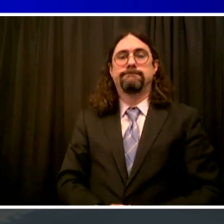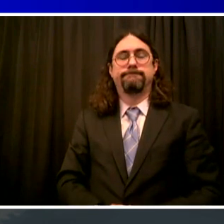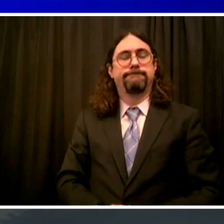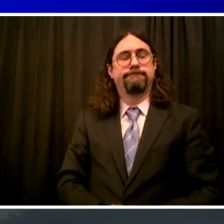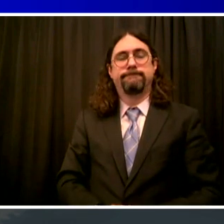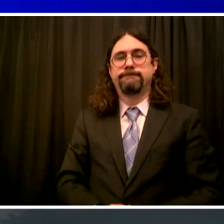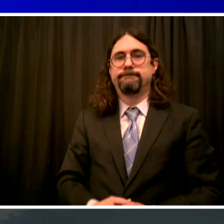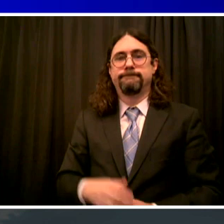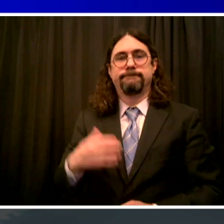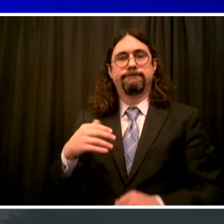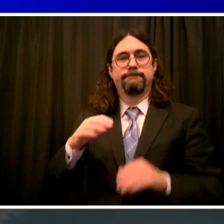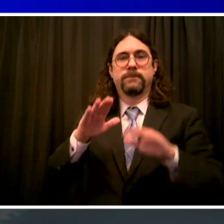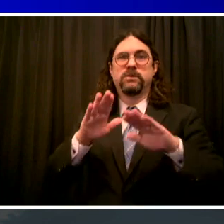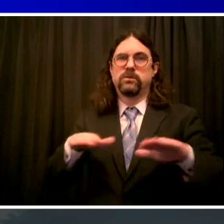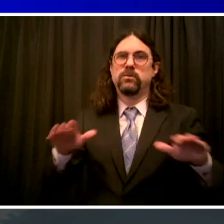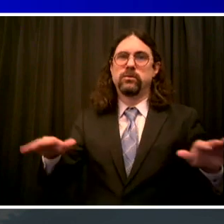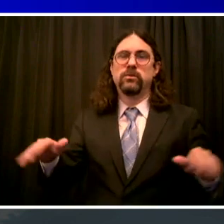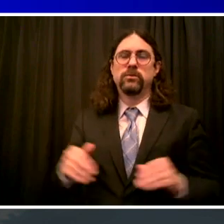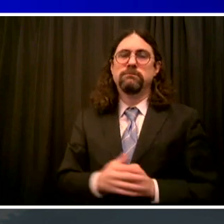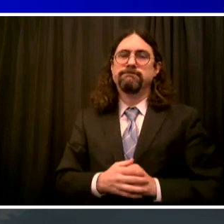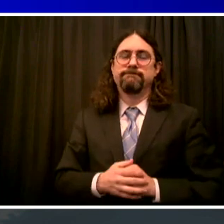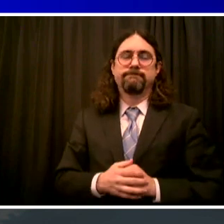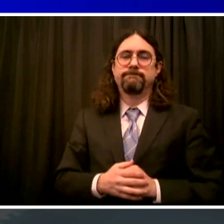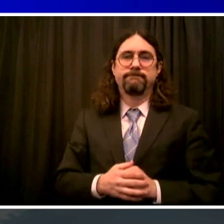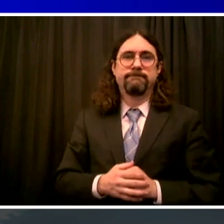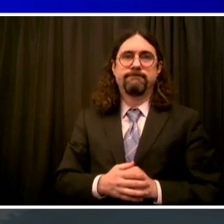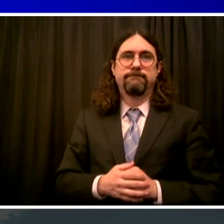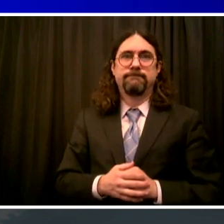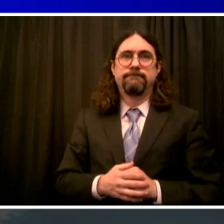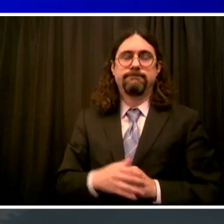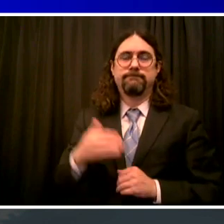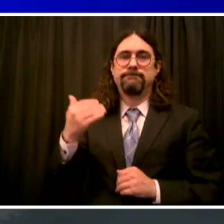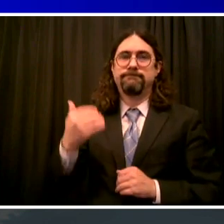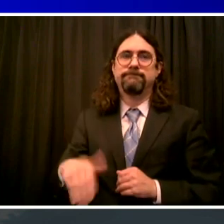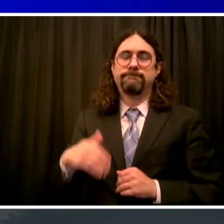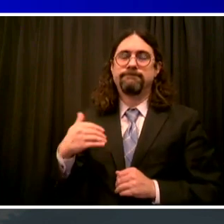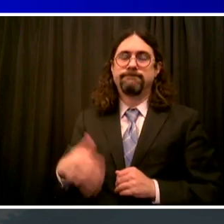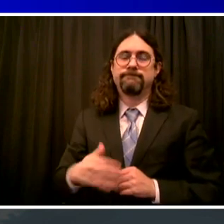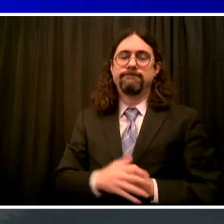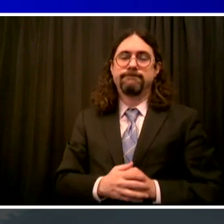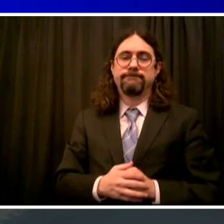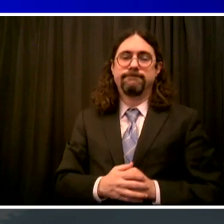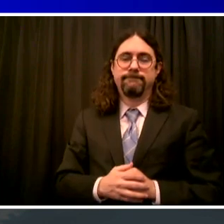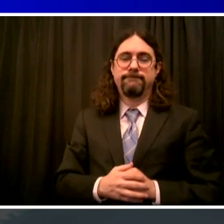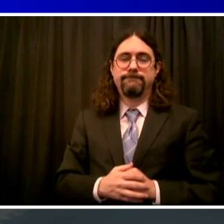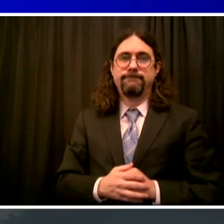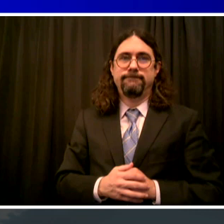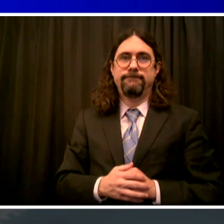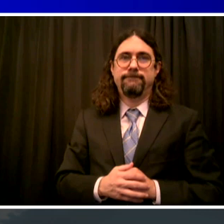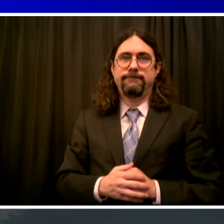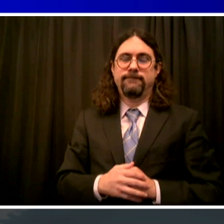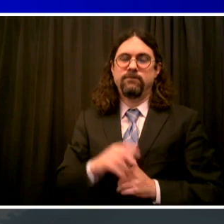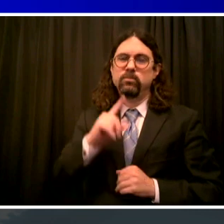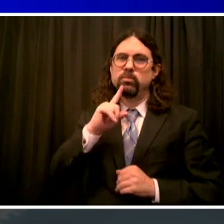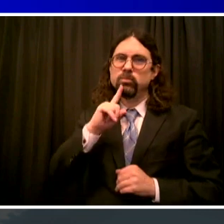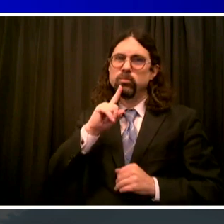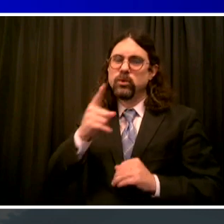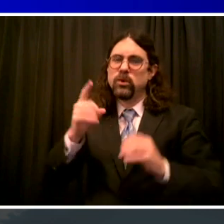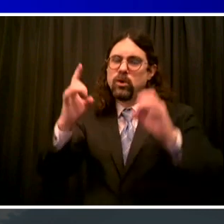LOCATING OUR CHILDREN. AND WE ALL REMEMBER THAT THE